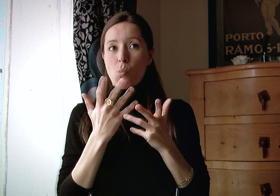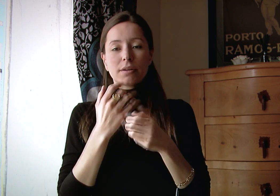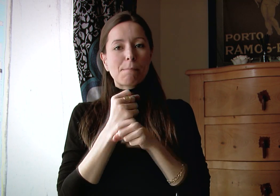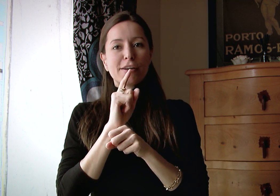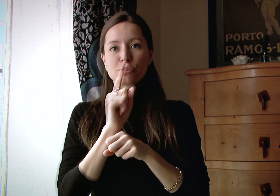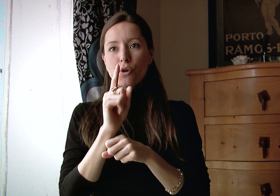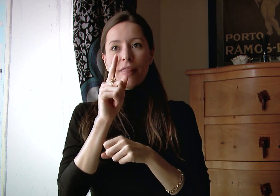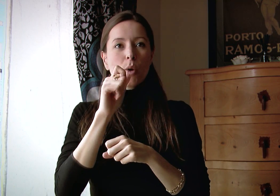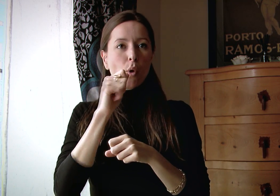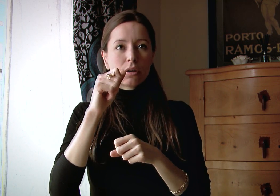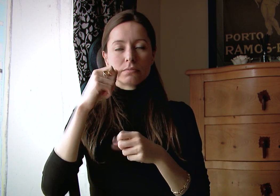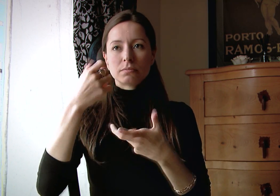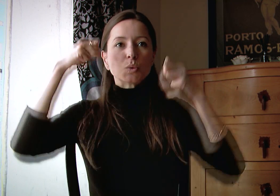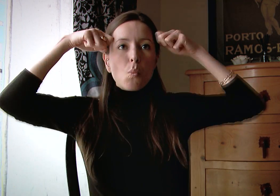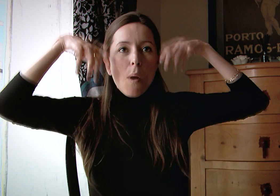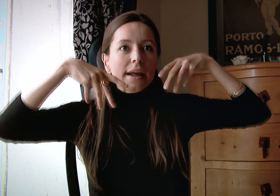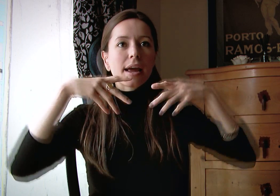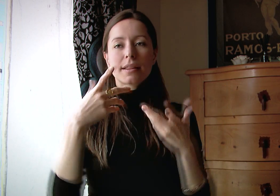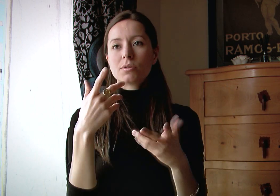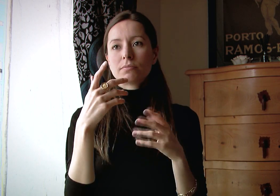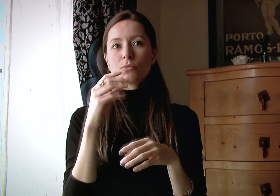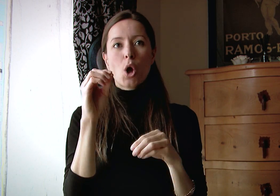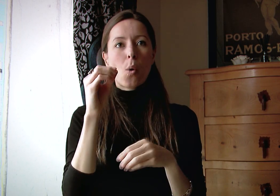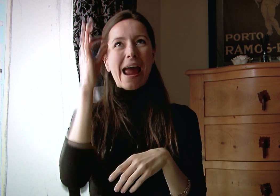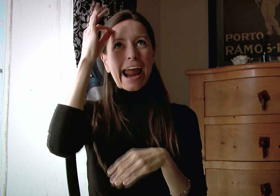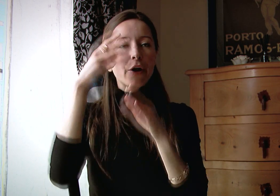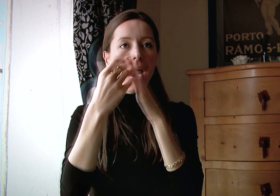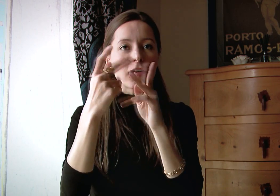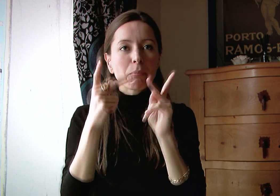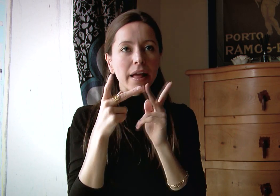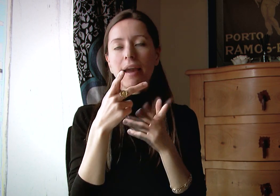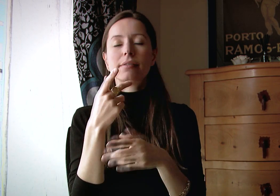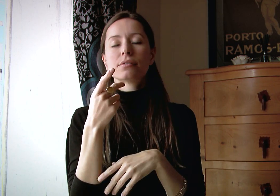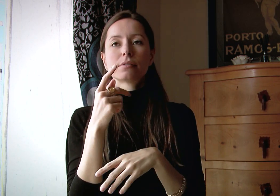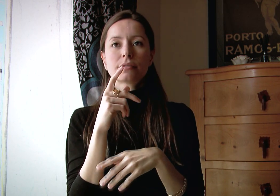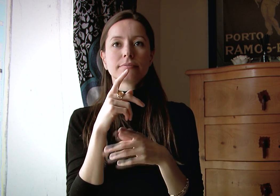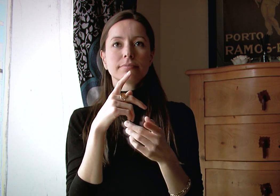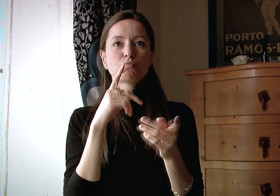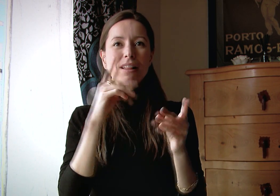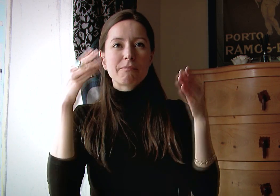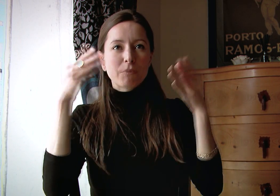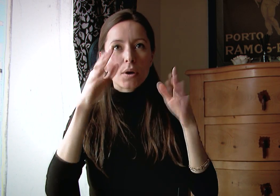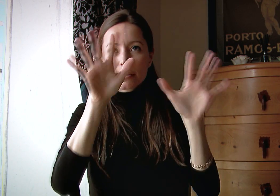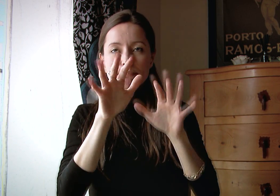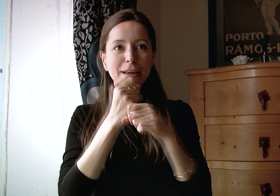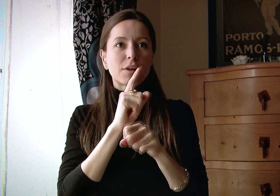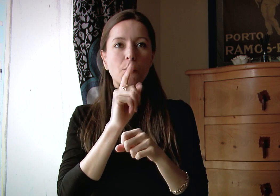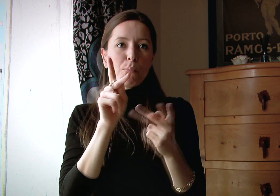to make sure that they weren't sweating and no hair was out of place. It was my job to make sure everything was perfect